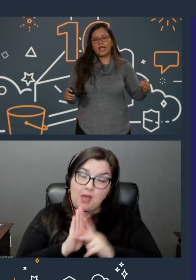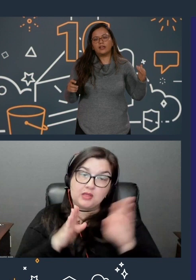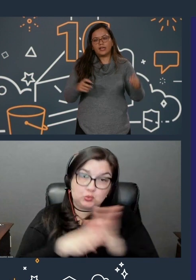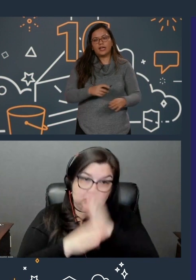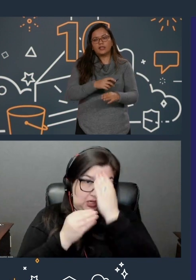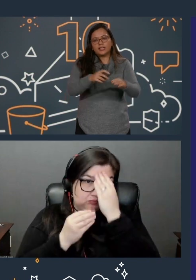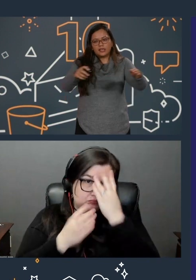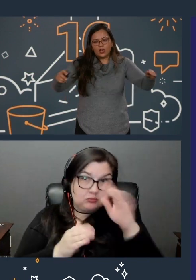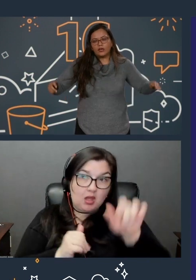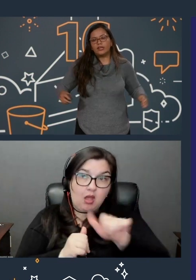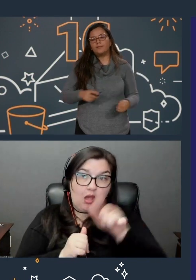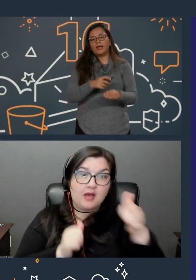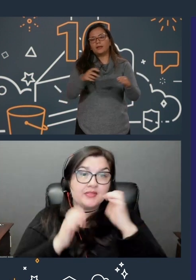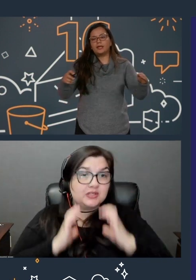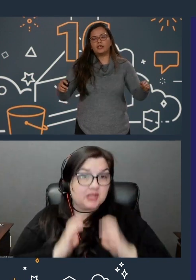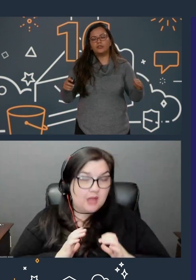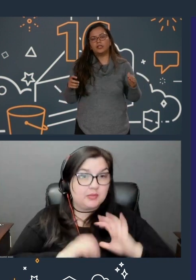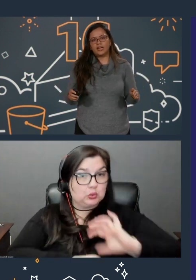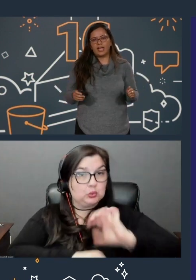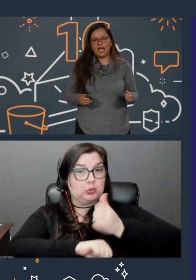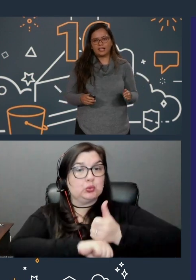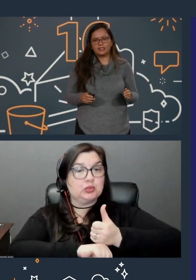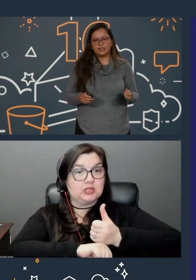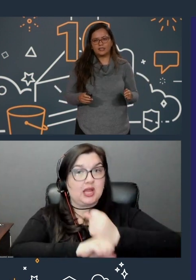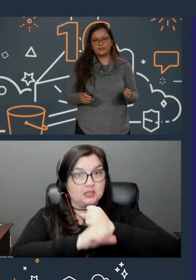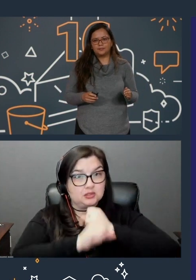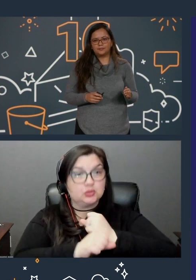and create a security parameter to deny access.